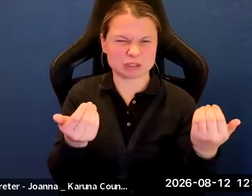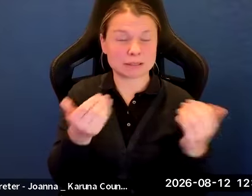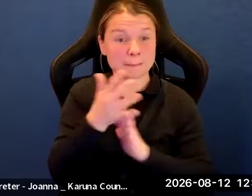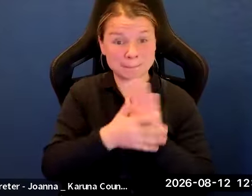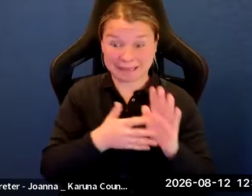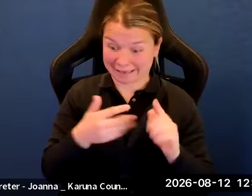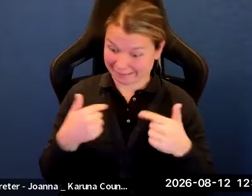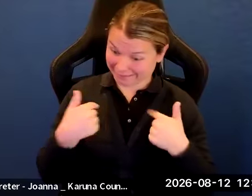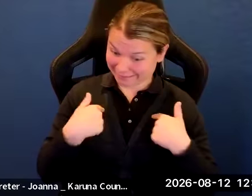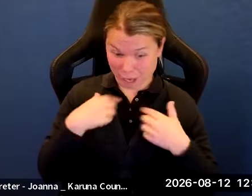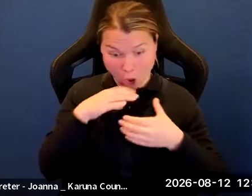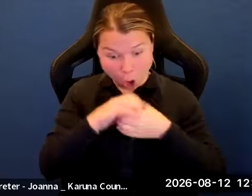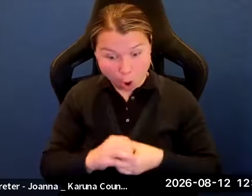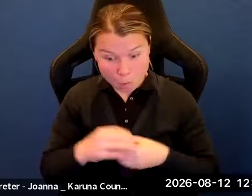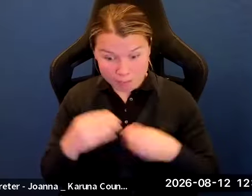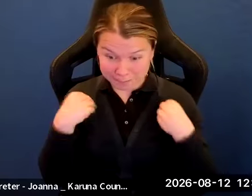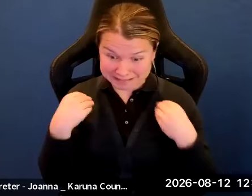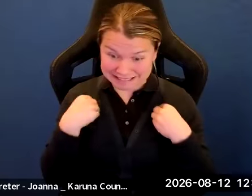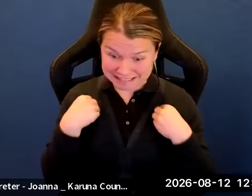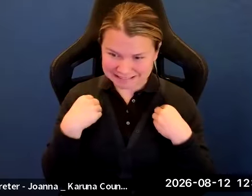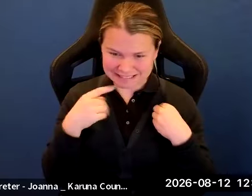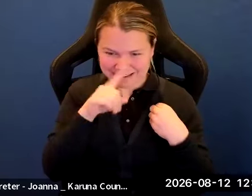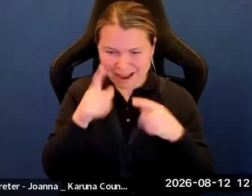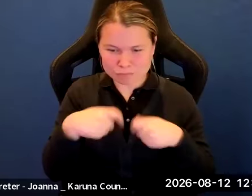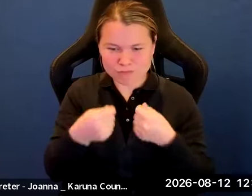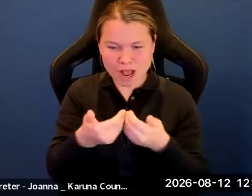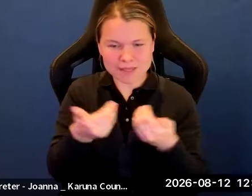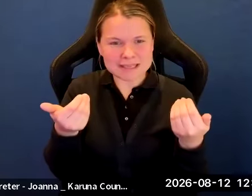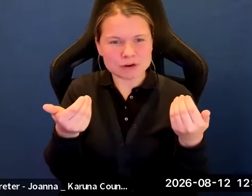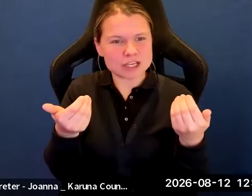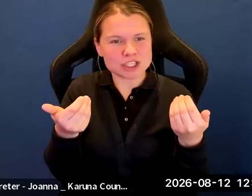fellowship. That is separate from the fellow themselves.